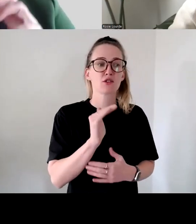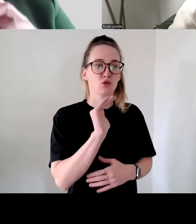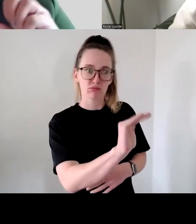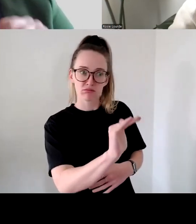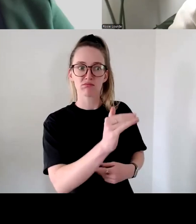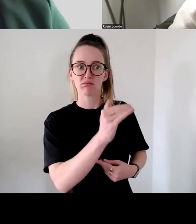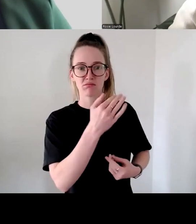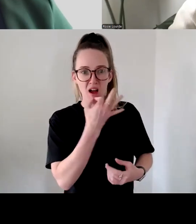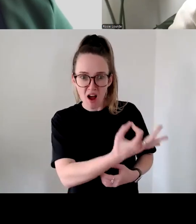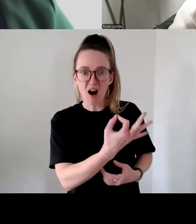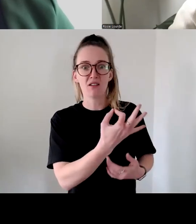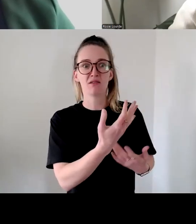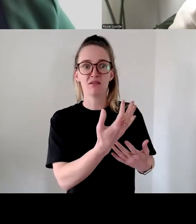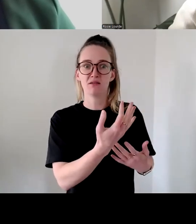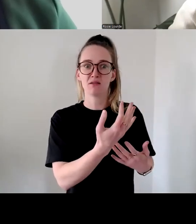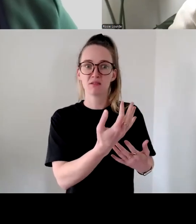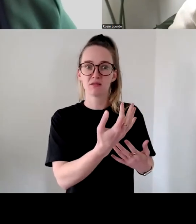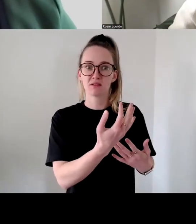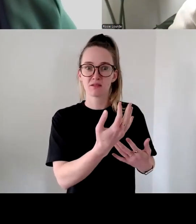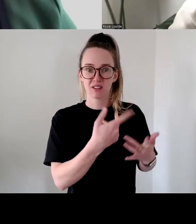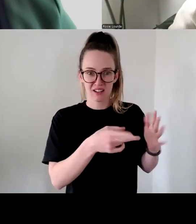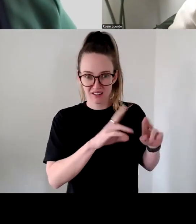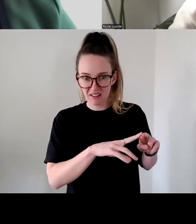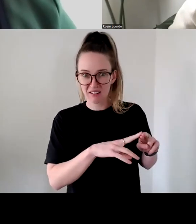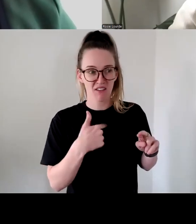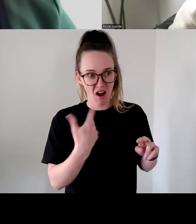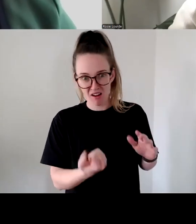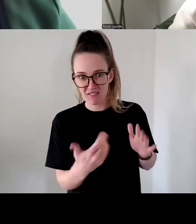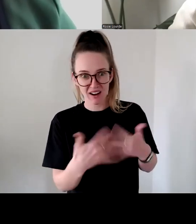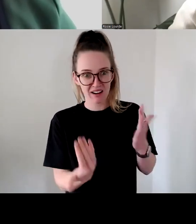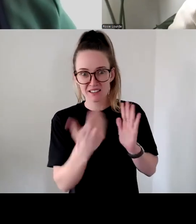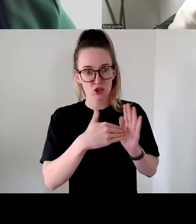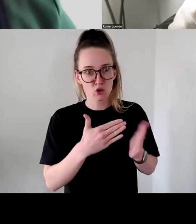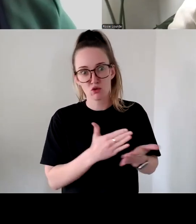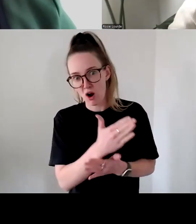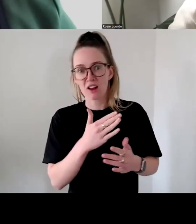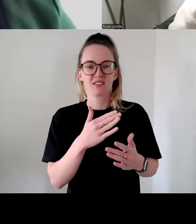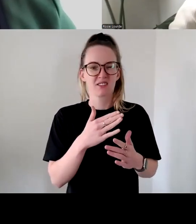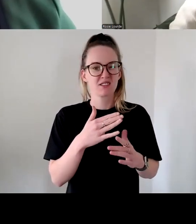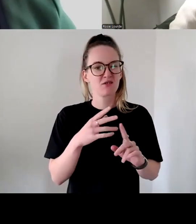whether you have got additional rights. >> Wonderful. Now, just being mindful of